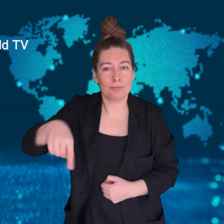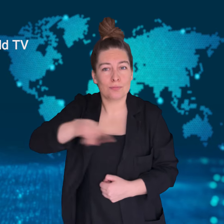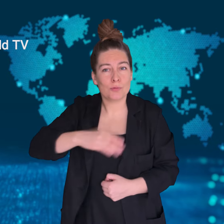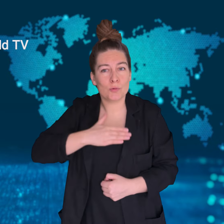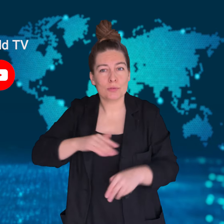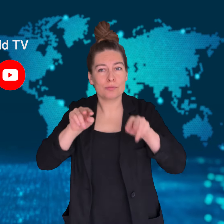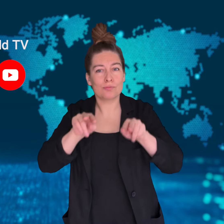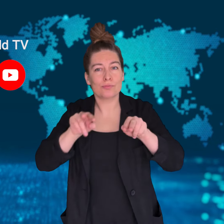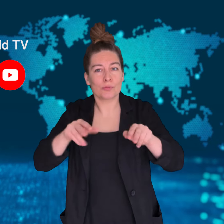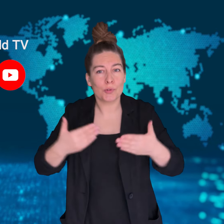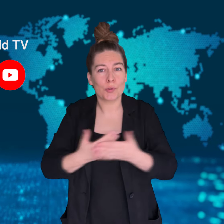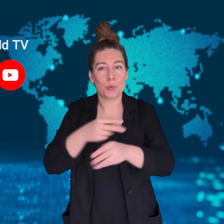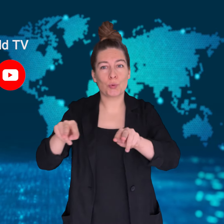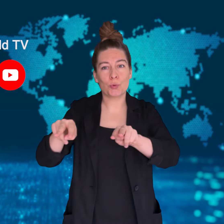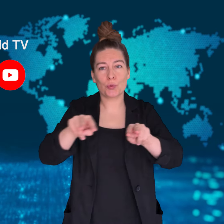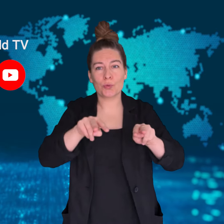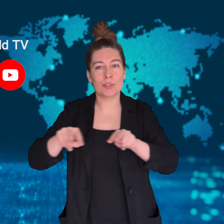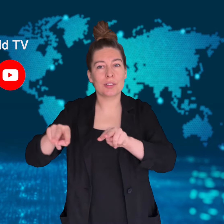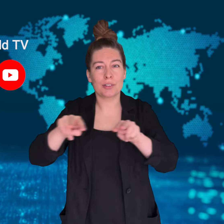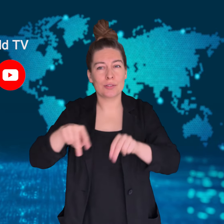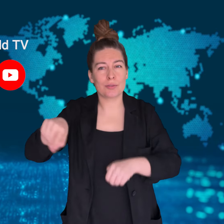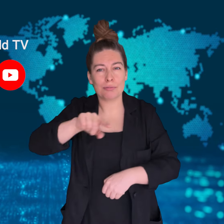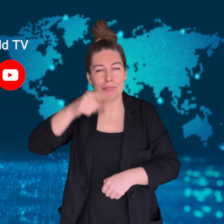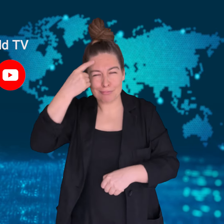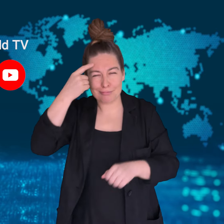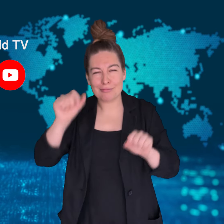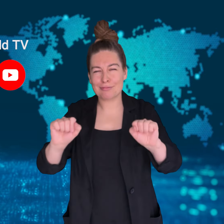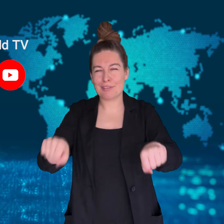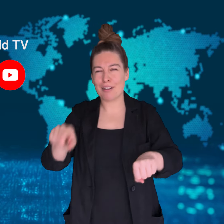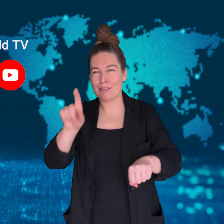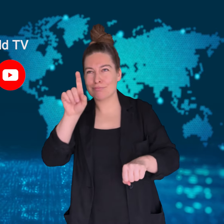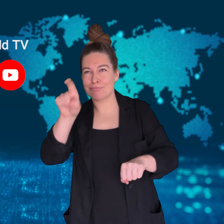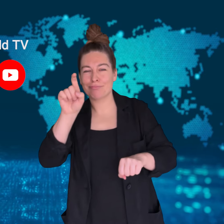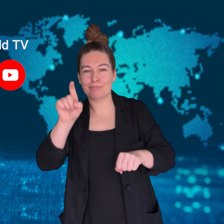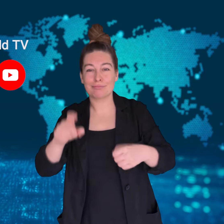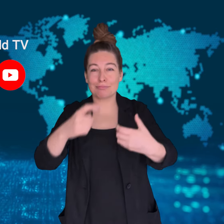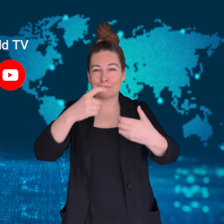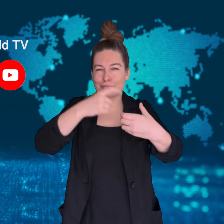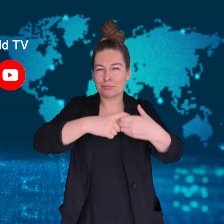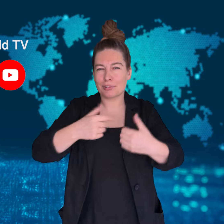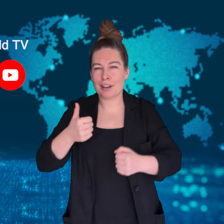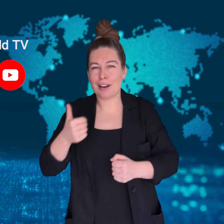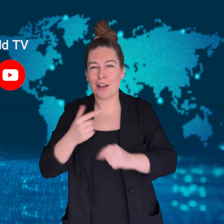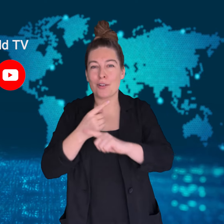Don't forget to subscribe, like, and follow H3 World TV to